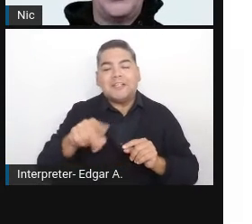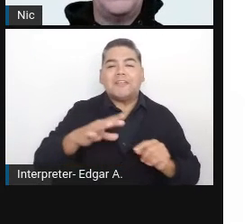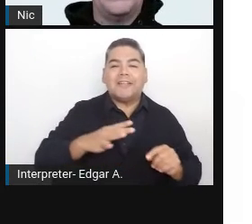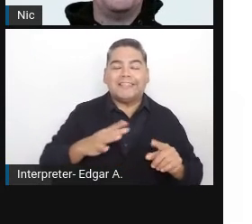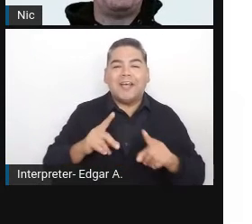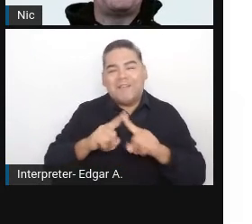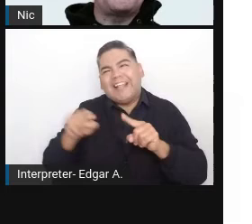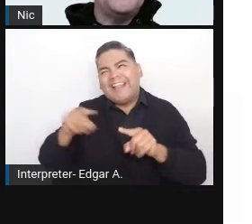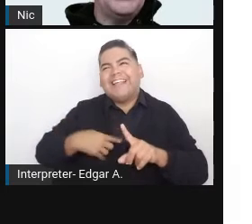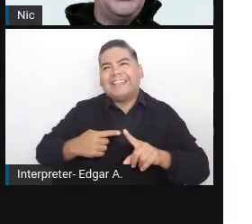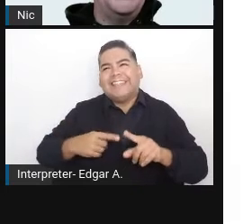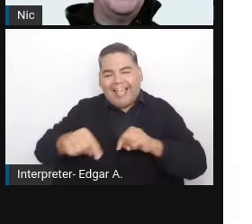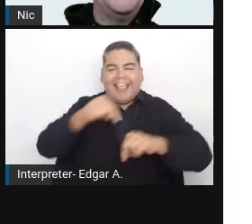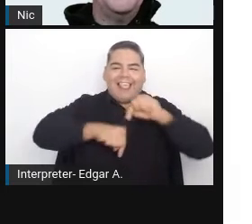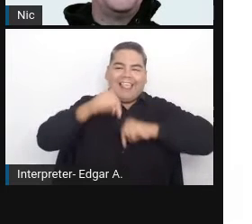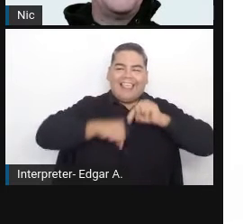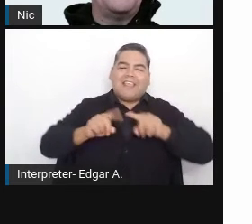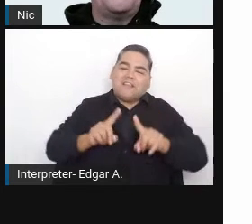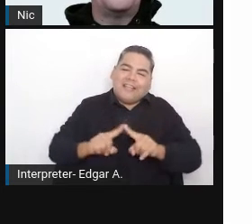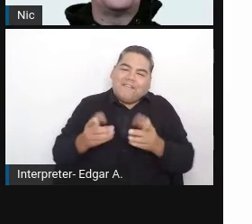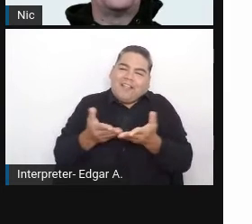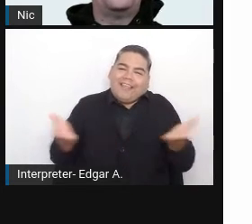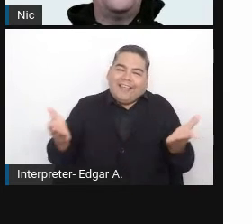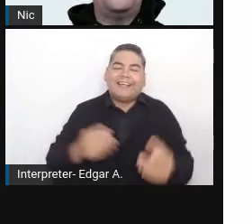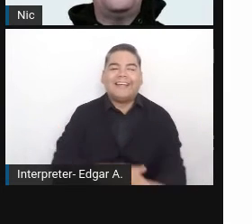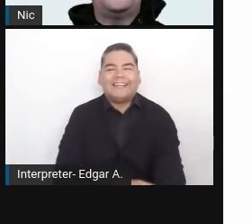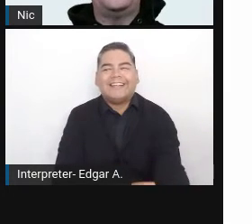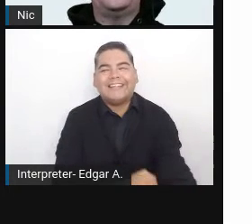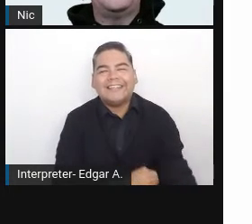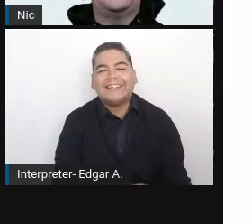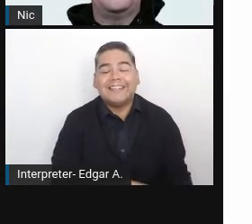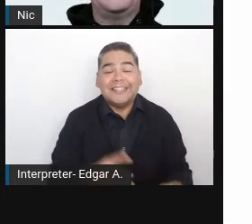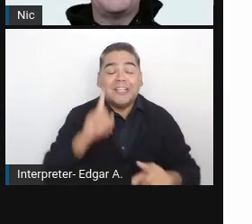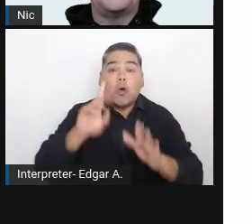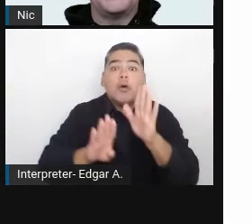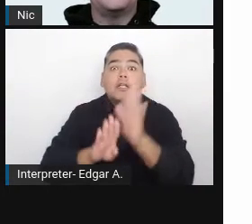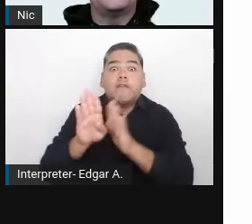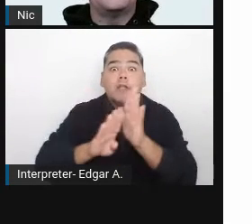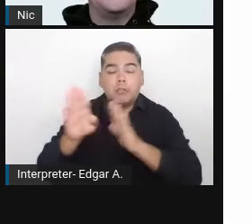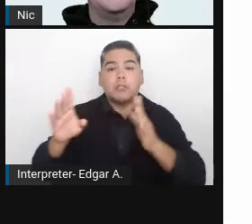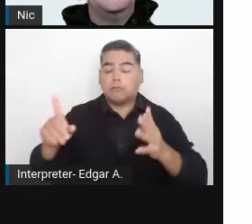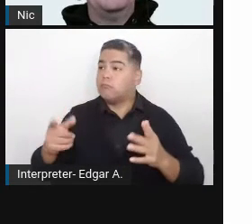Anyway, the developers were open to integrating my changes,